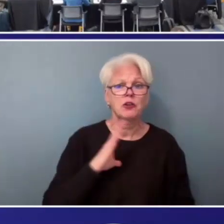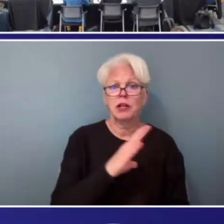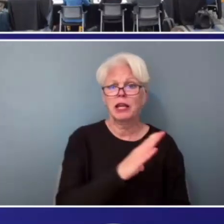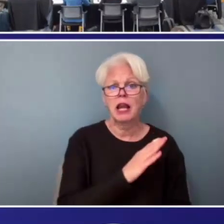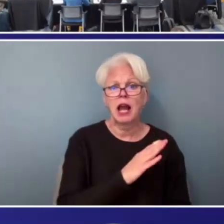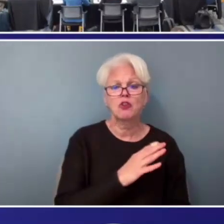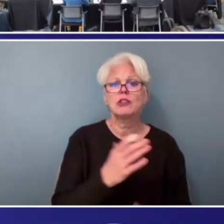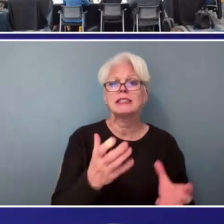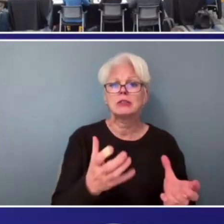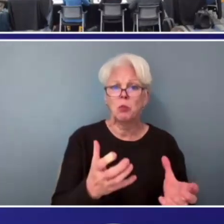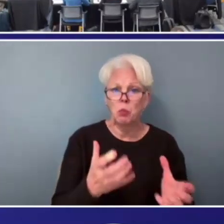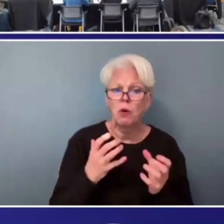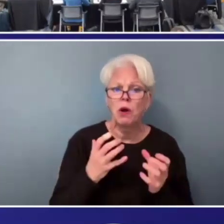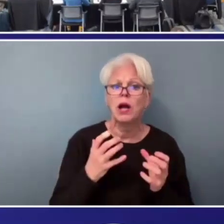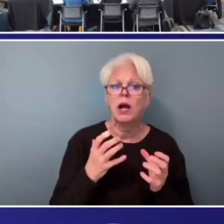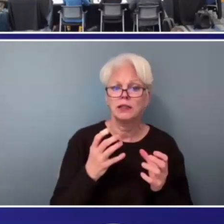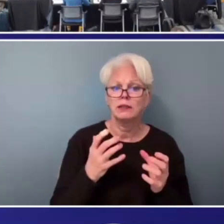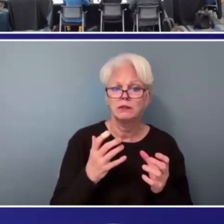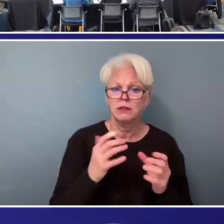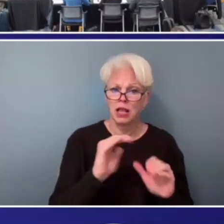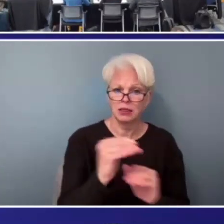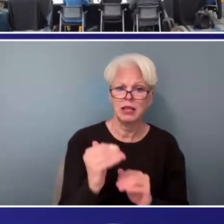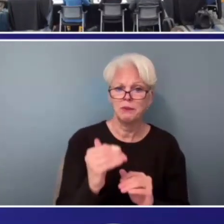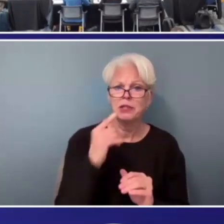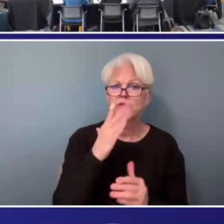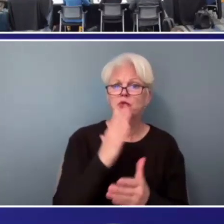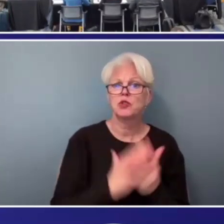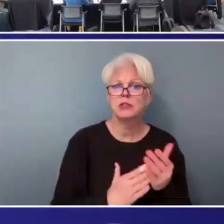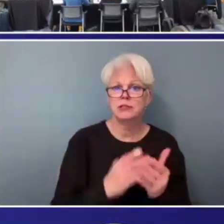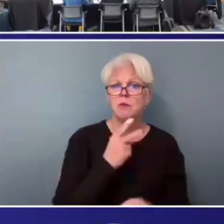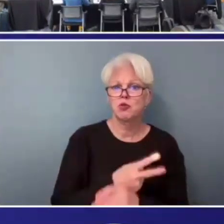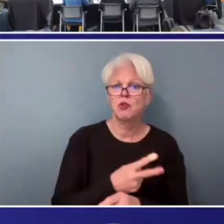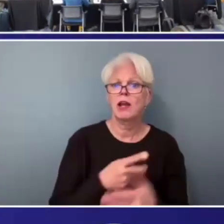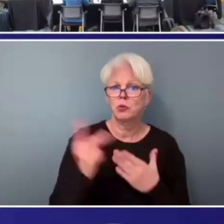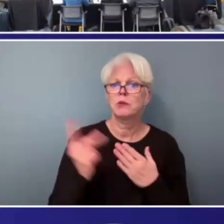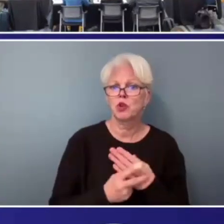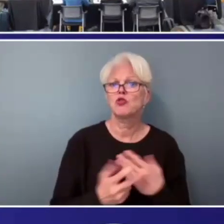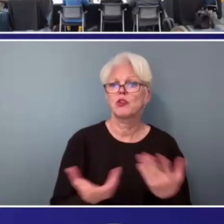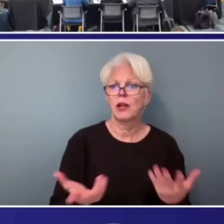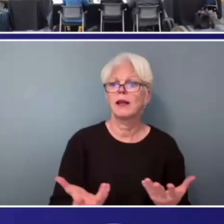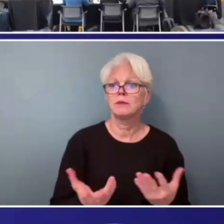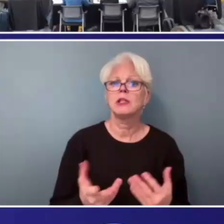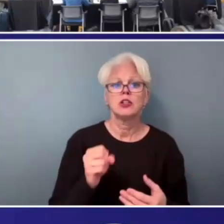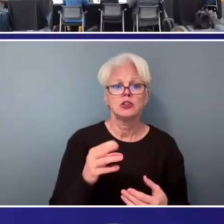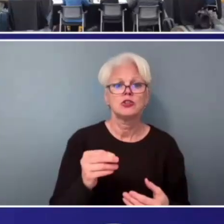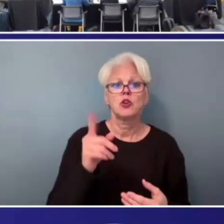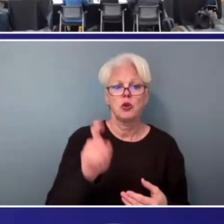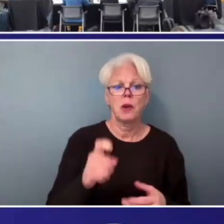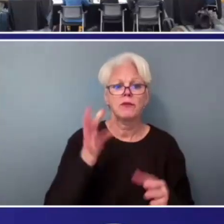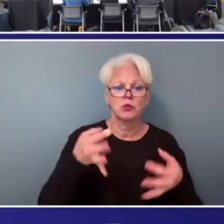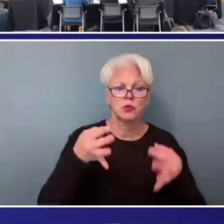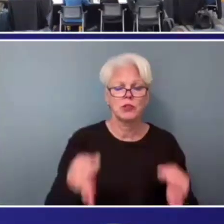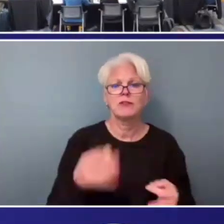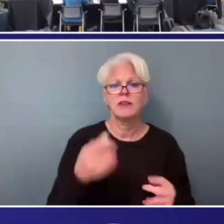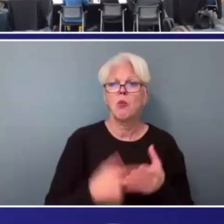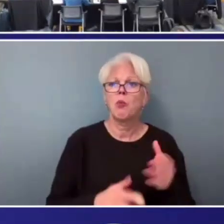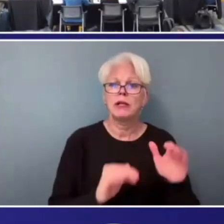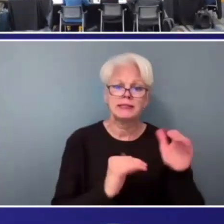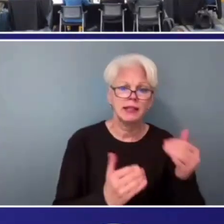there to be limits to some graduate programs. And so you need to define what gets limited and what doesn't.